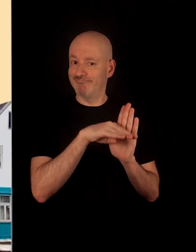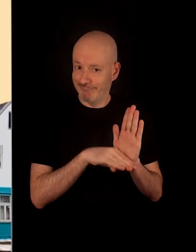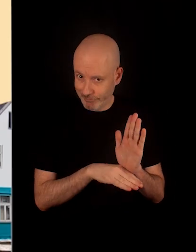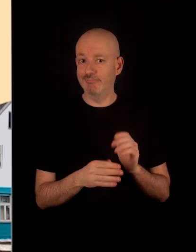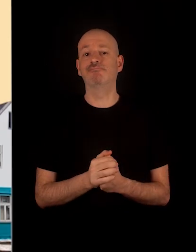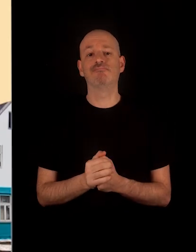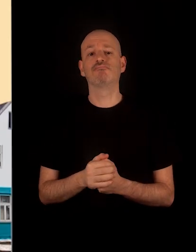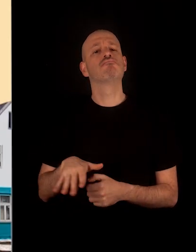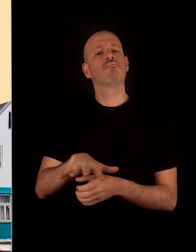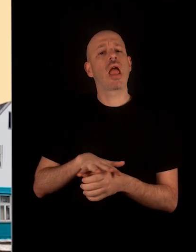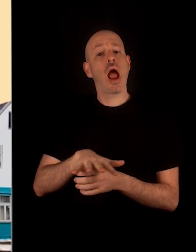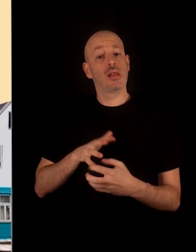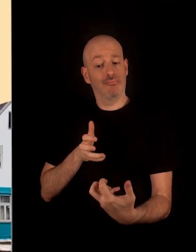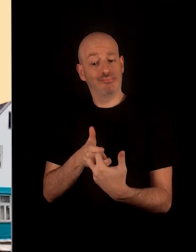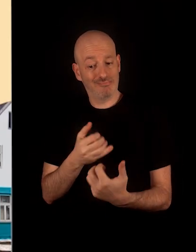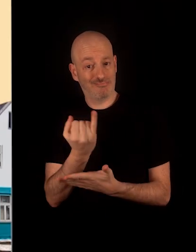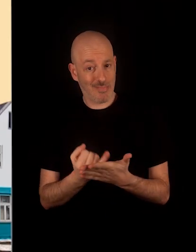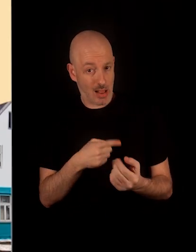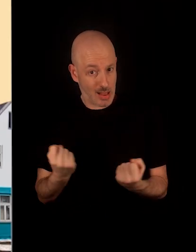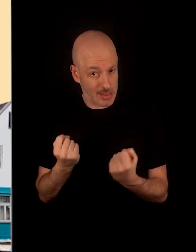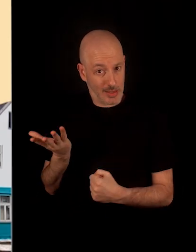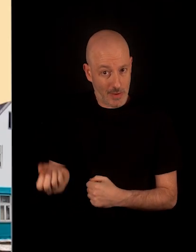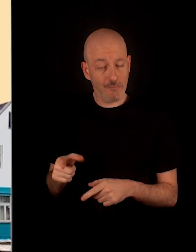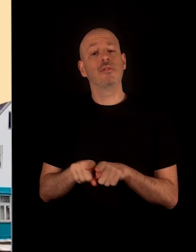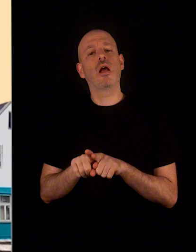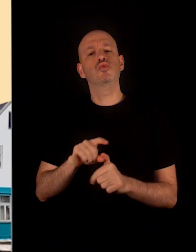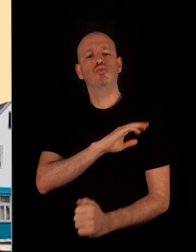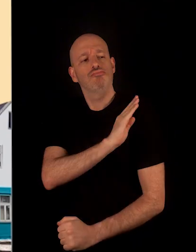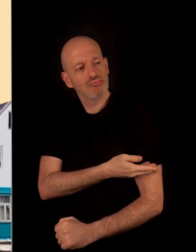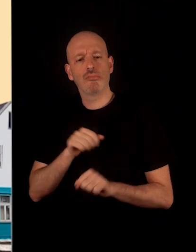When we say call, we also need a document that includes all the guidelines